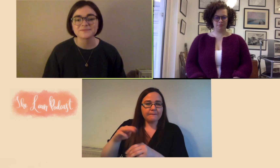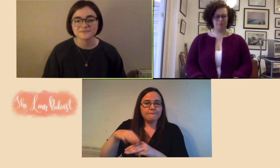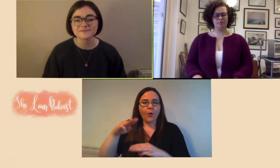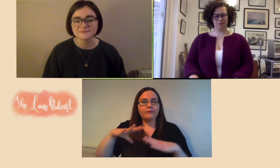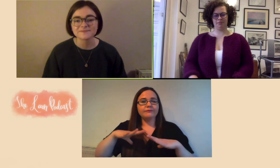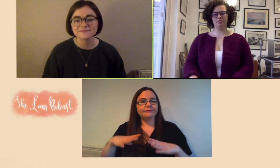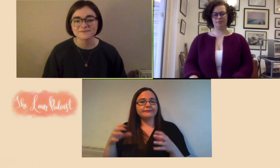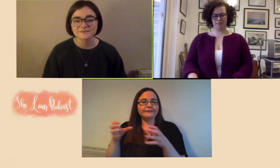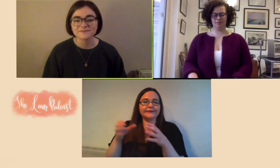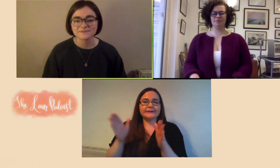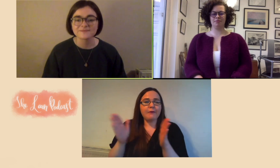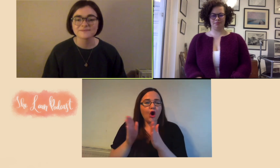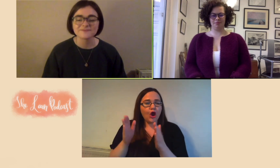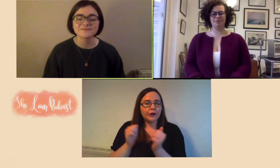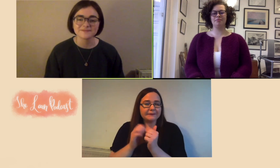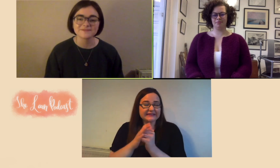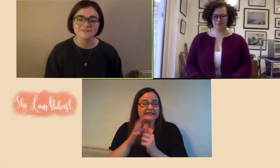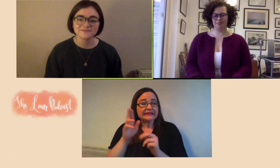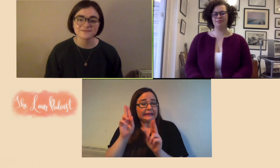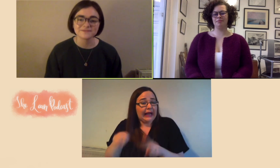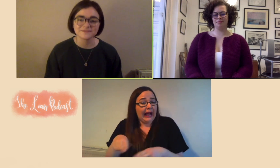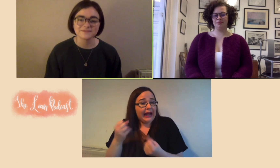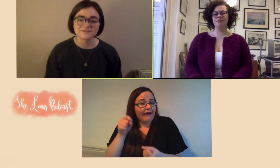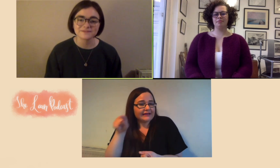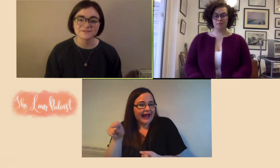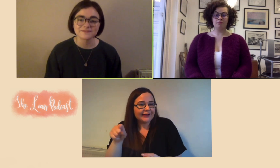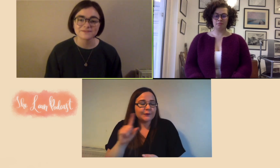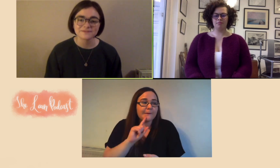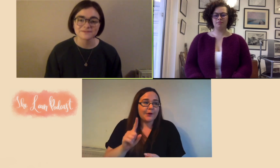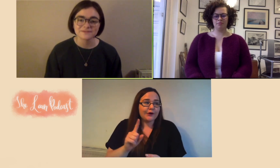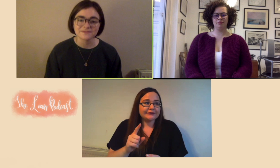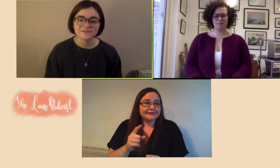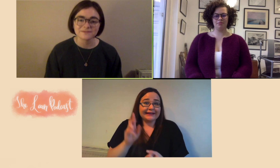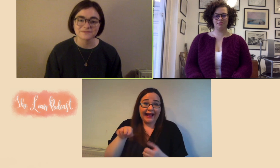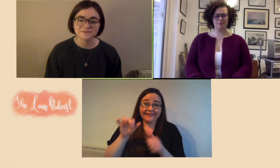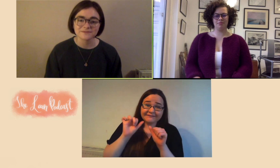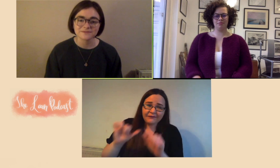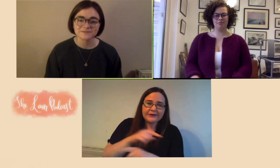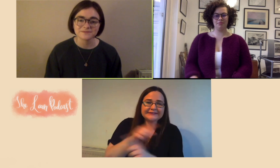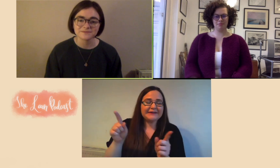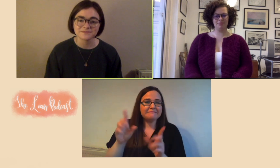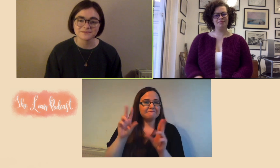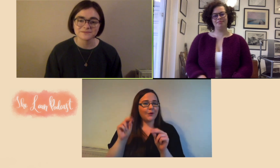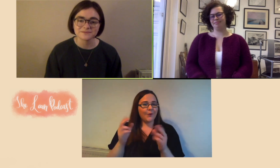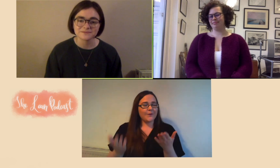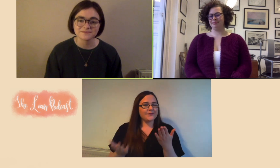But definitely for maybe some of those kind of more smaller business meetings or deaf organizations